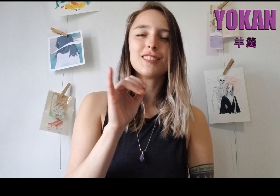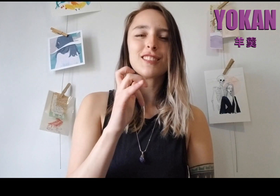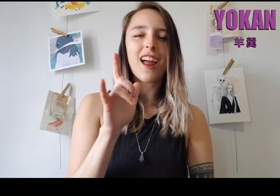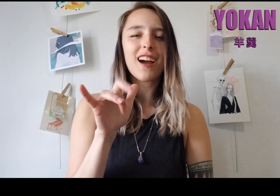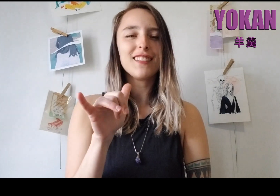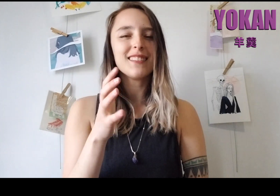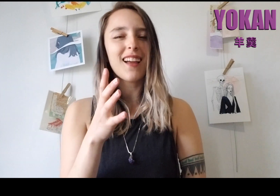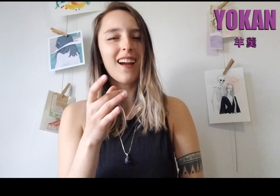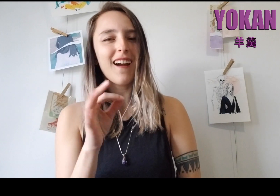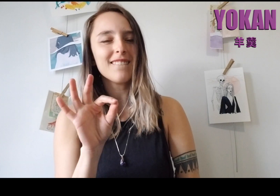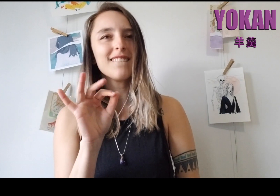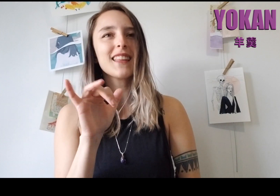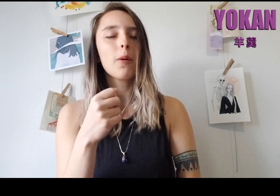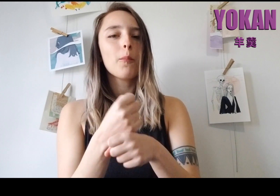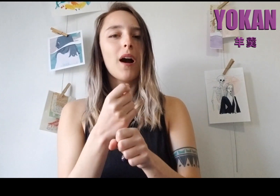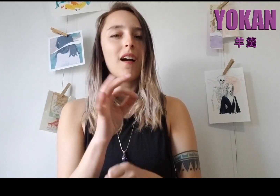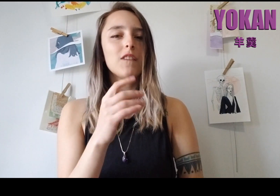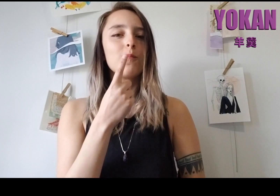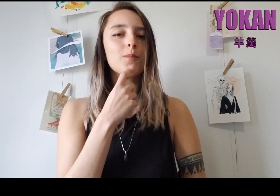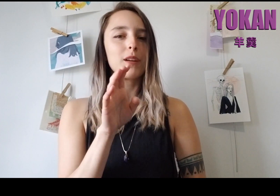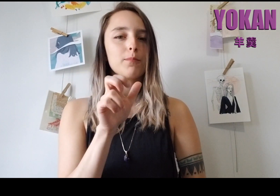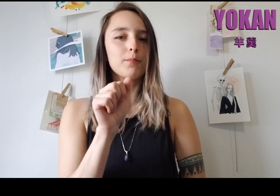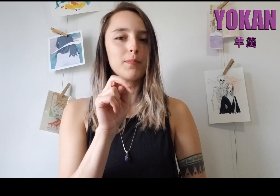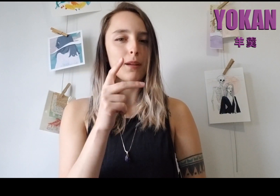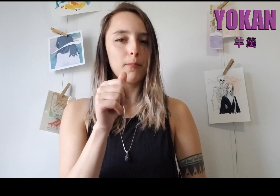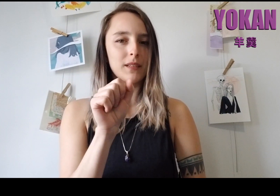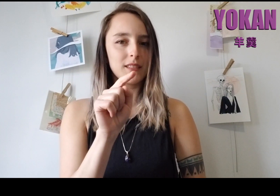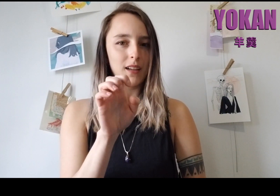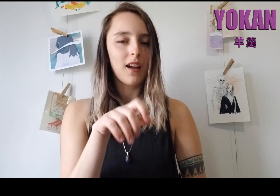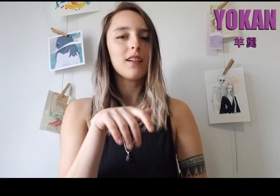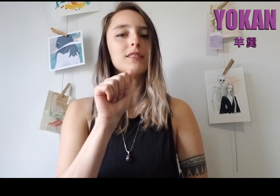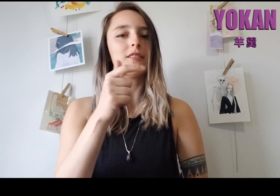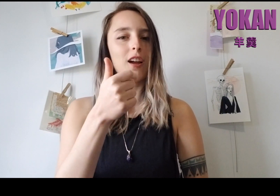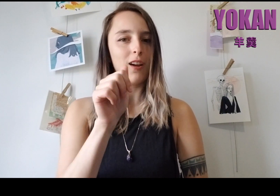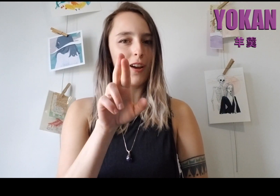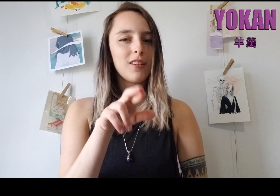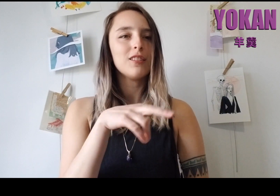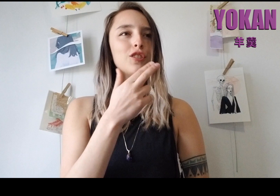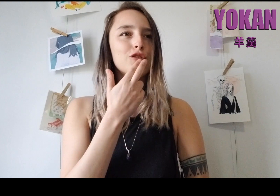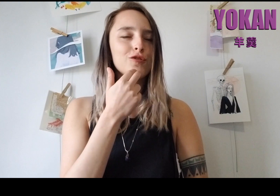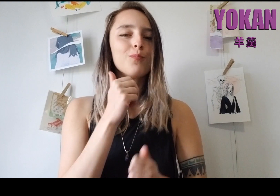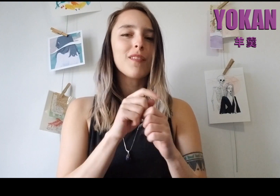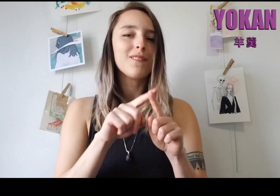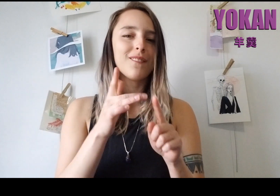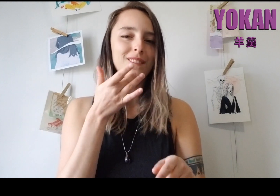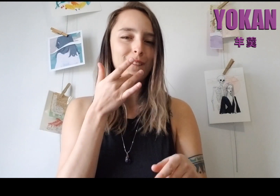..jelly, kind of. It is made of red bean paste, agar, and sugar with different flavors.